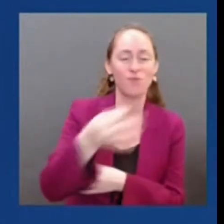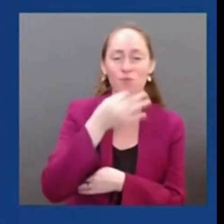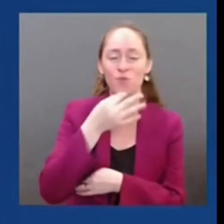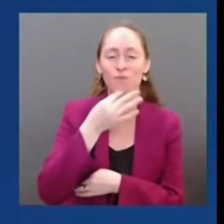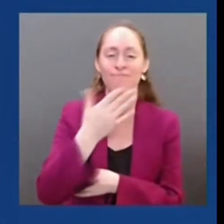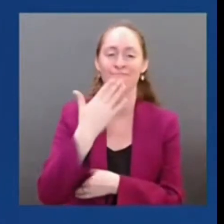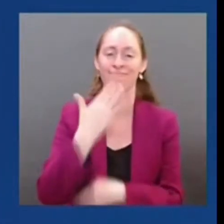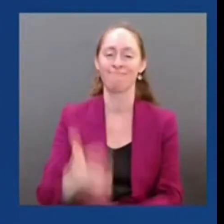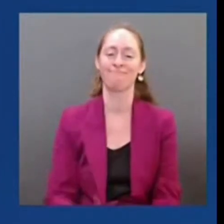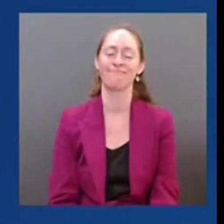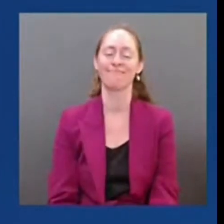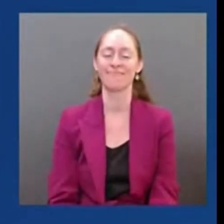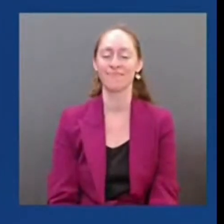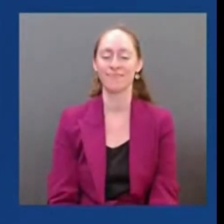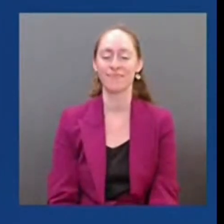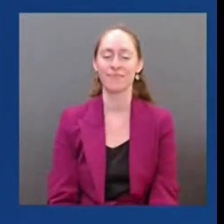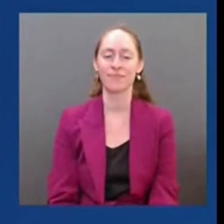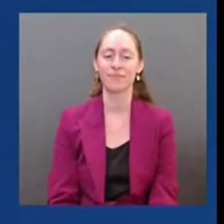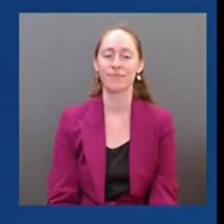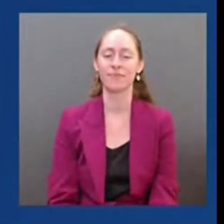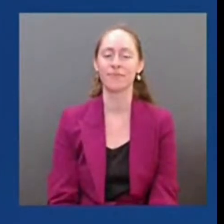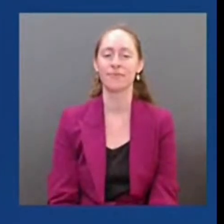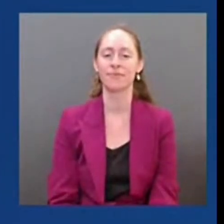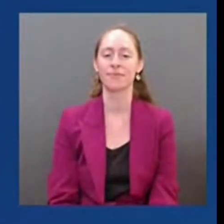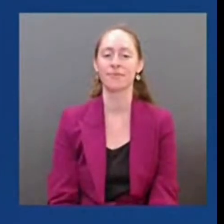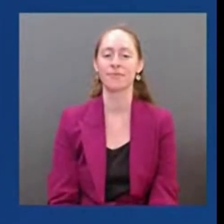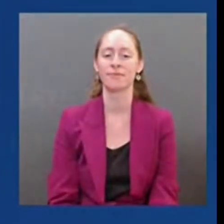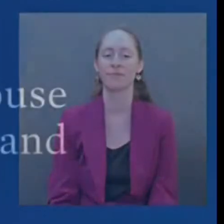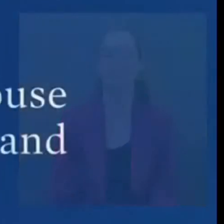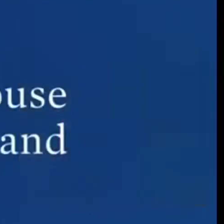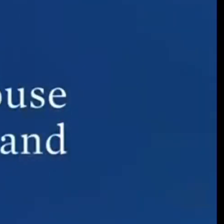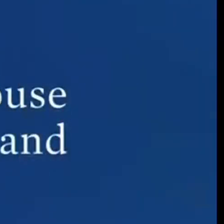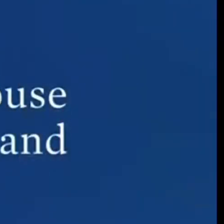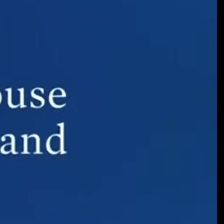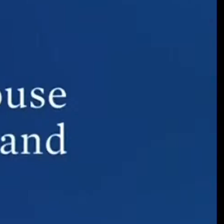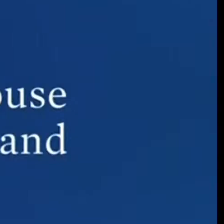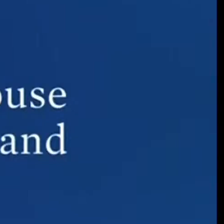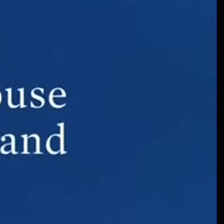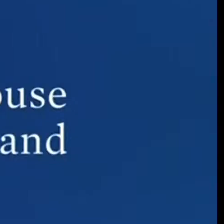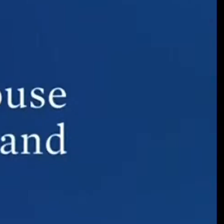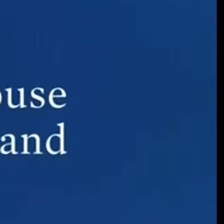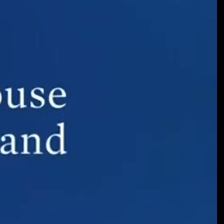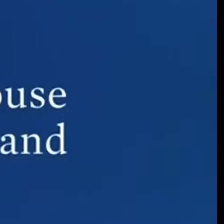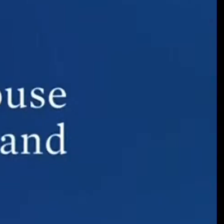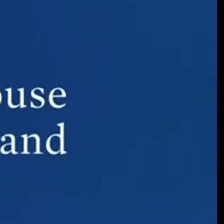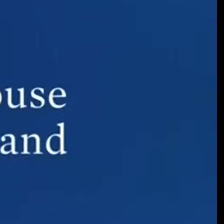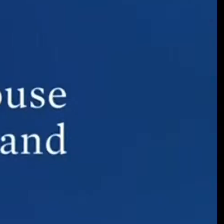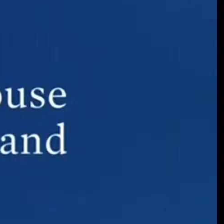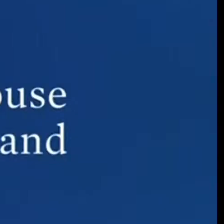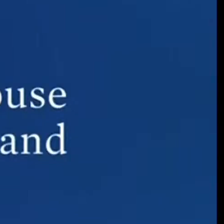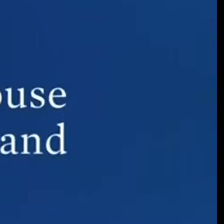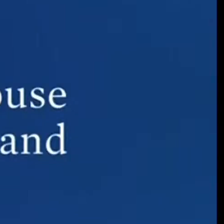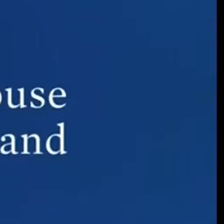YOU AGAIN THE NEXT TIME WE GET